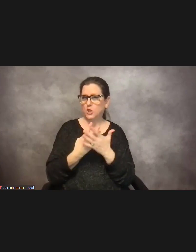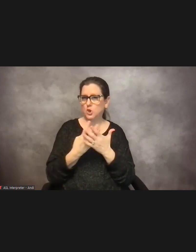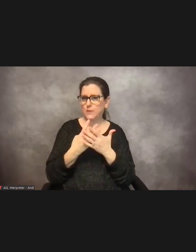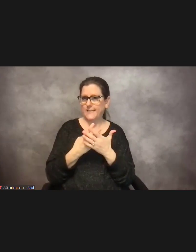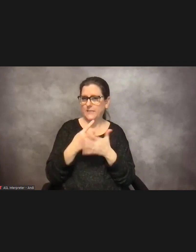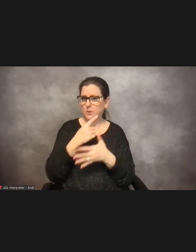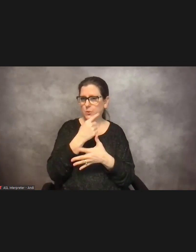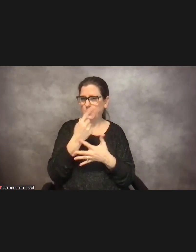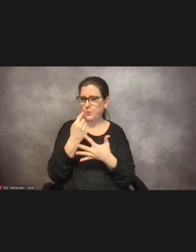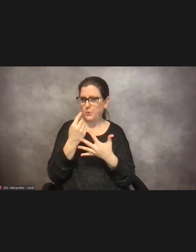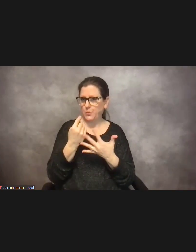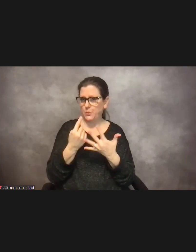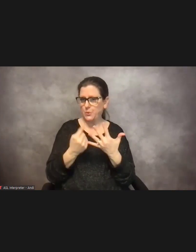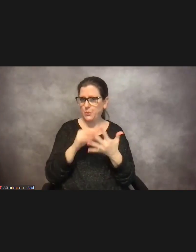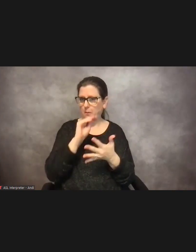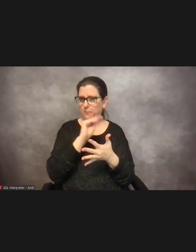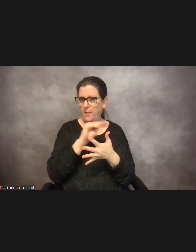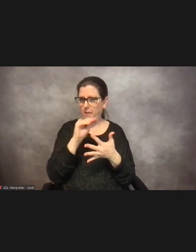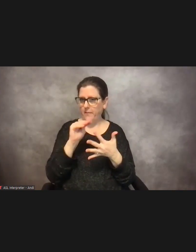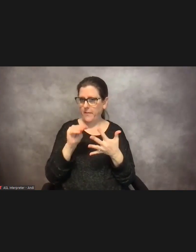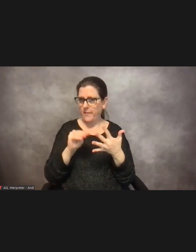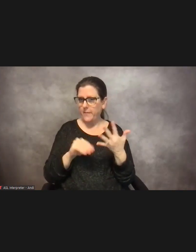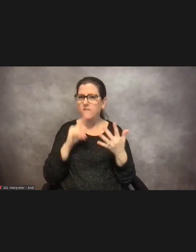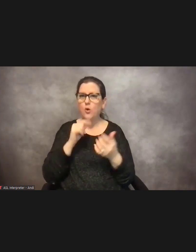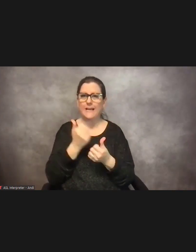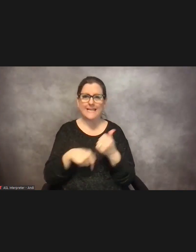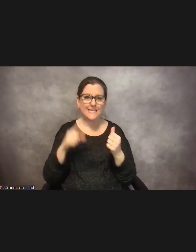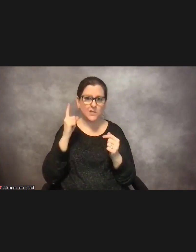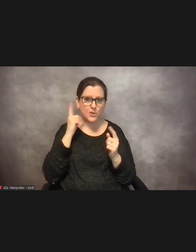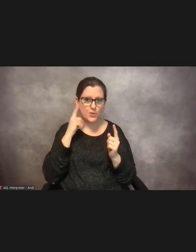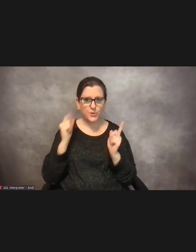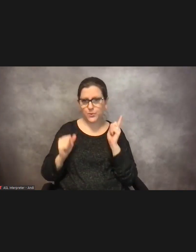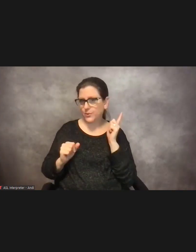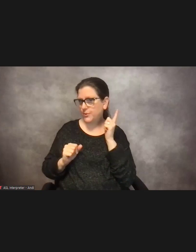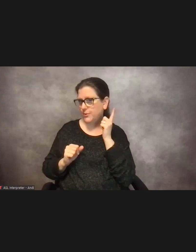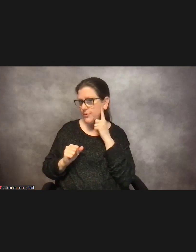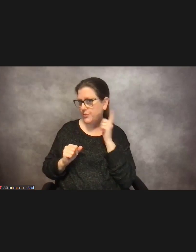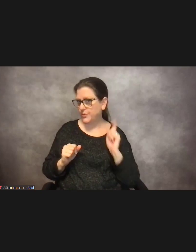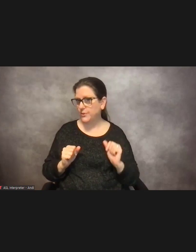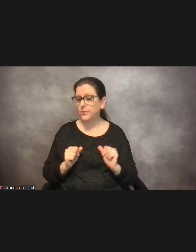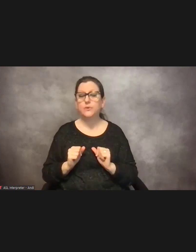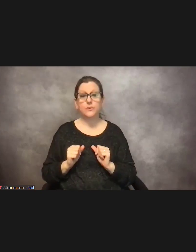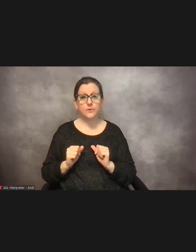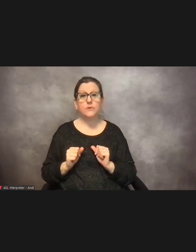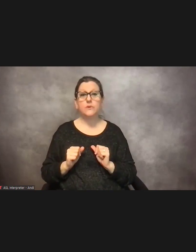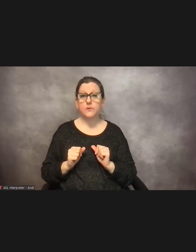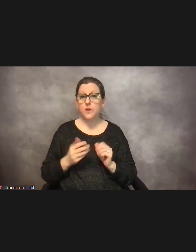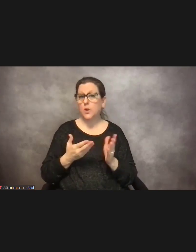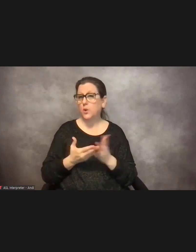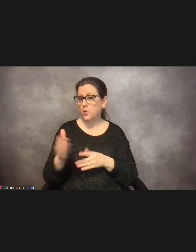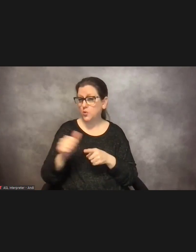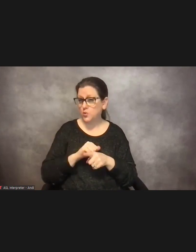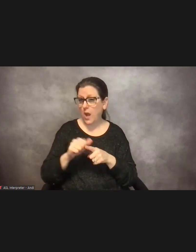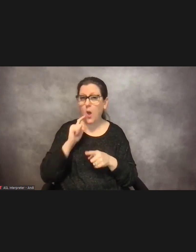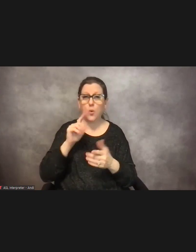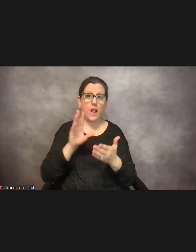actual screening steps that need to be documented for each ear as you screen. So, through the training process, you'll learn all of the steps of